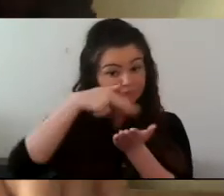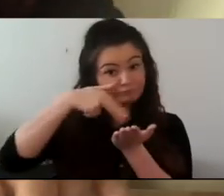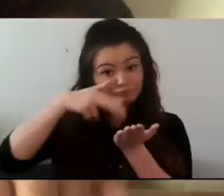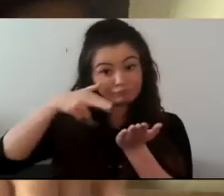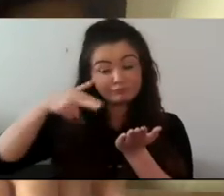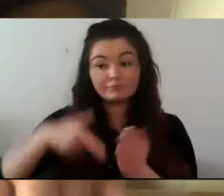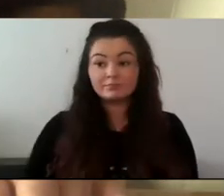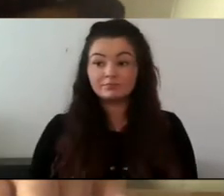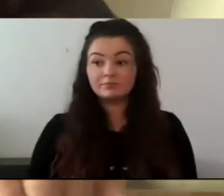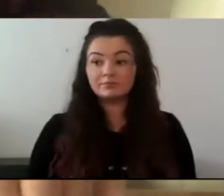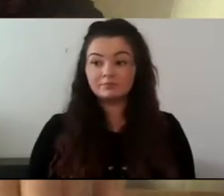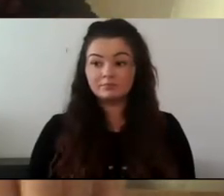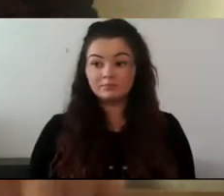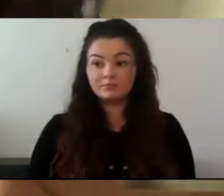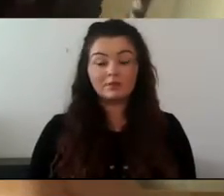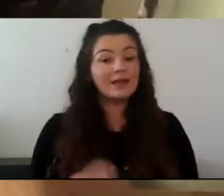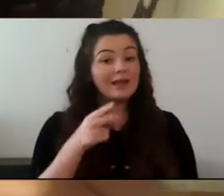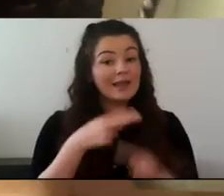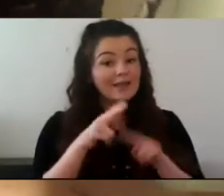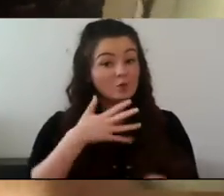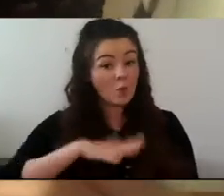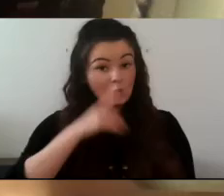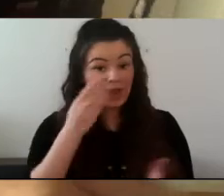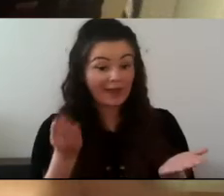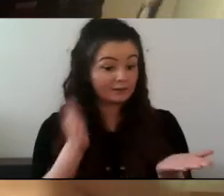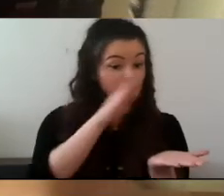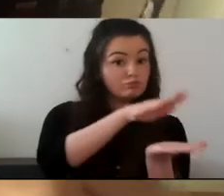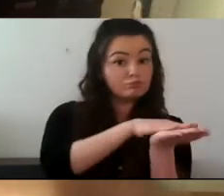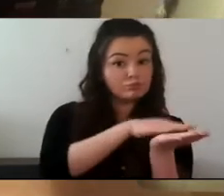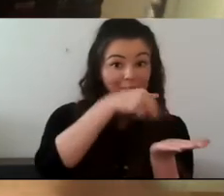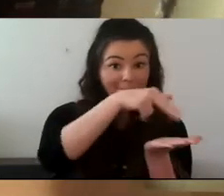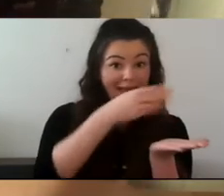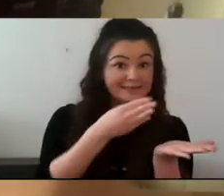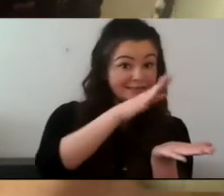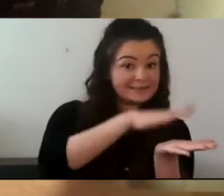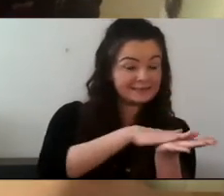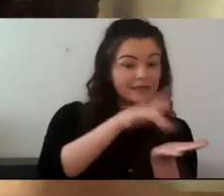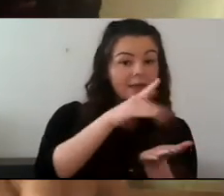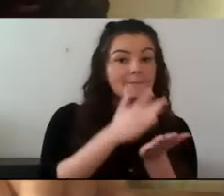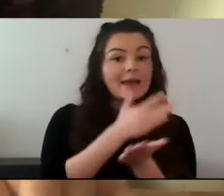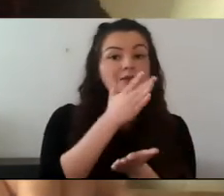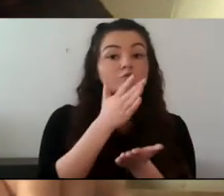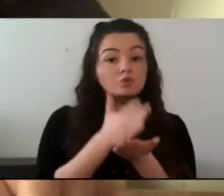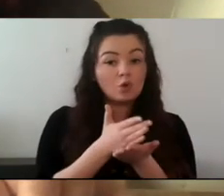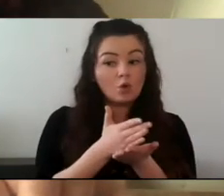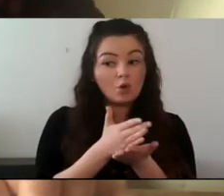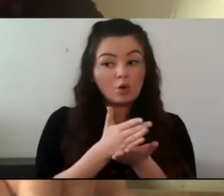If you prefer you can dunk the letters straight in the paint just make sure that the paint is